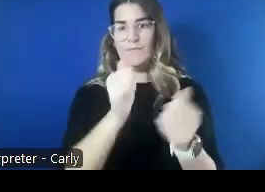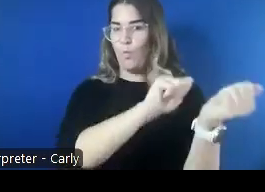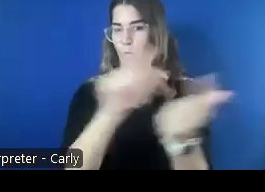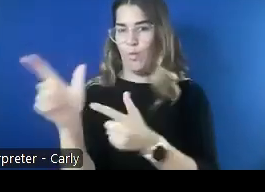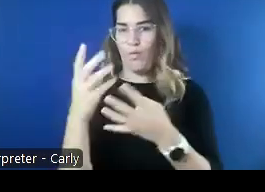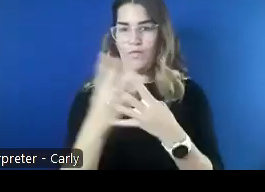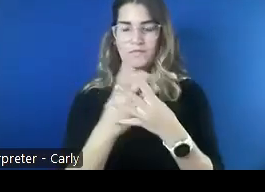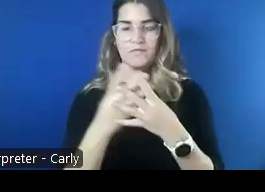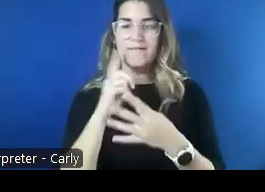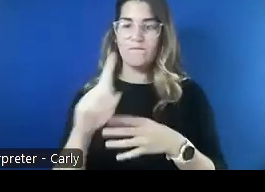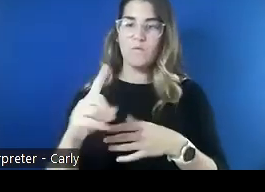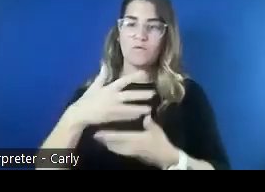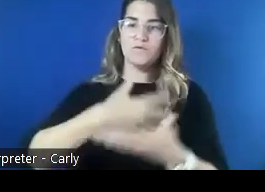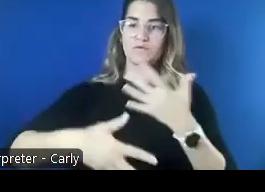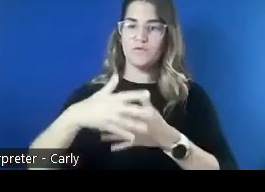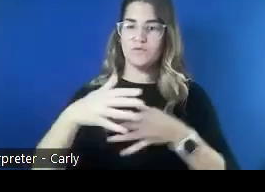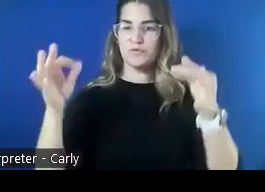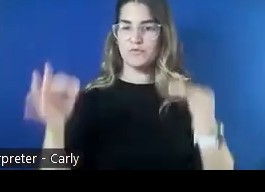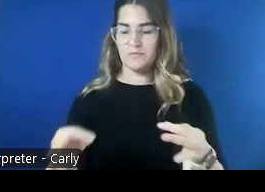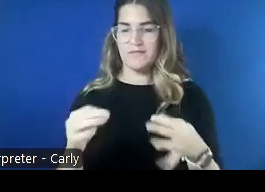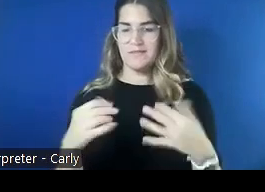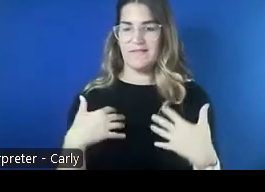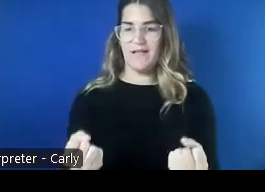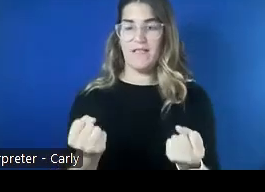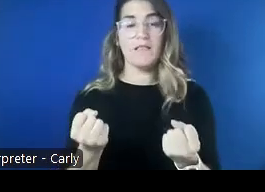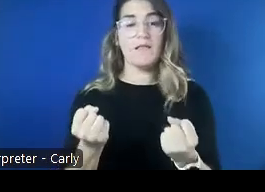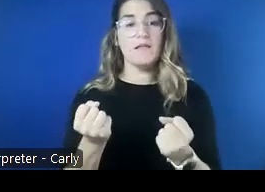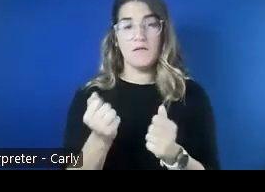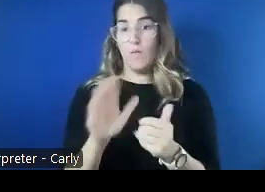determinance of Health um at every well child visit all of the ages but I'm going to focus